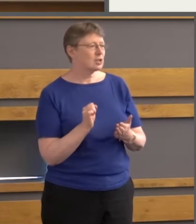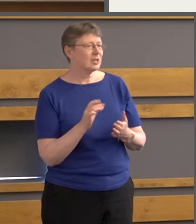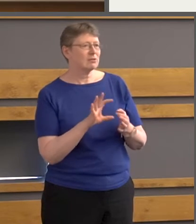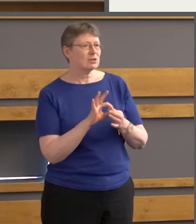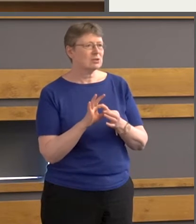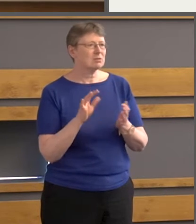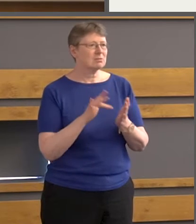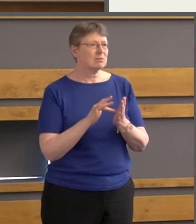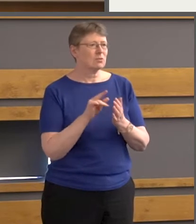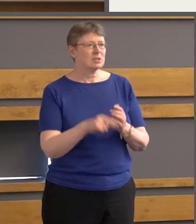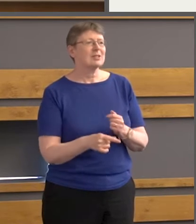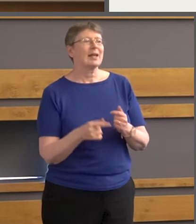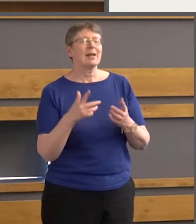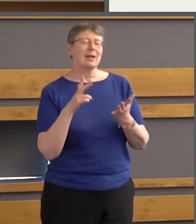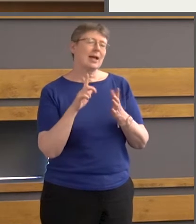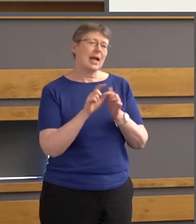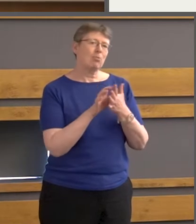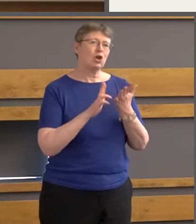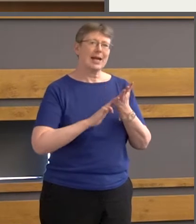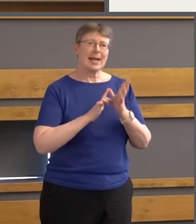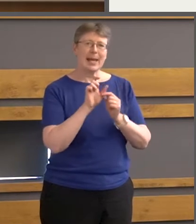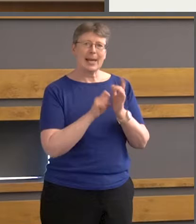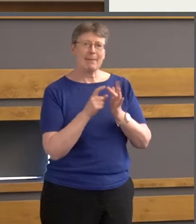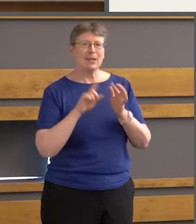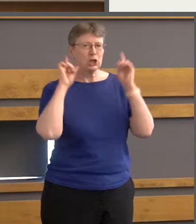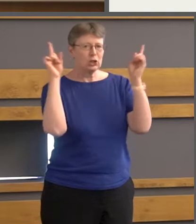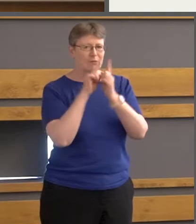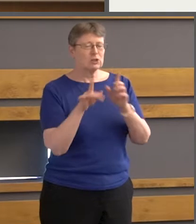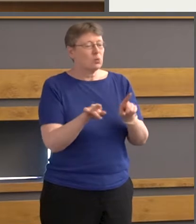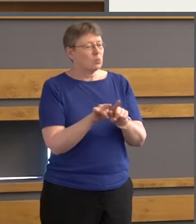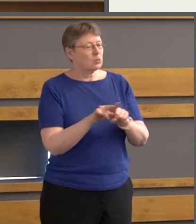at Edinburgh Napier University. Her research on the intertwined histories